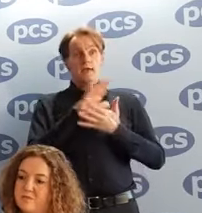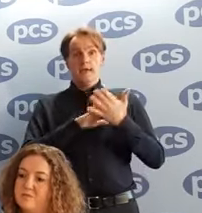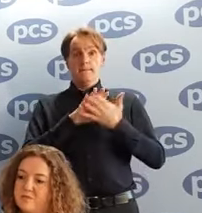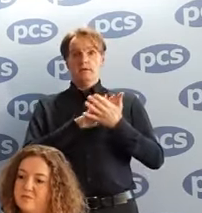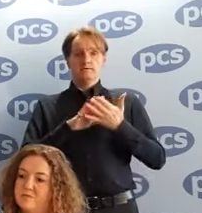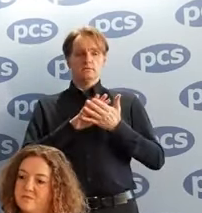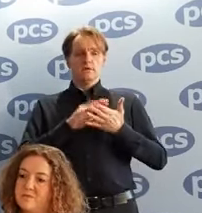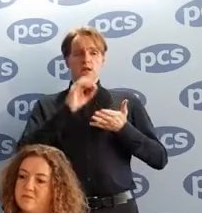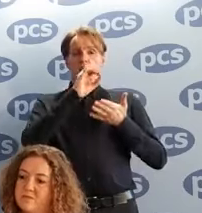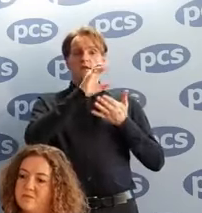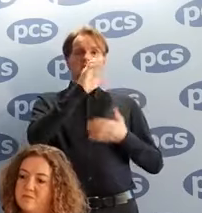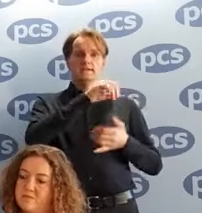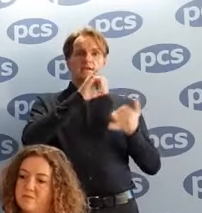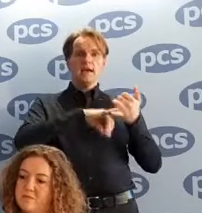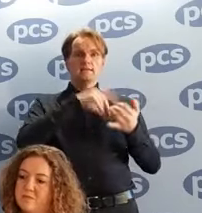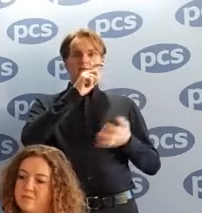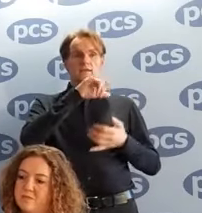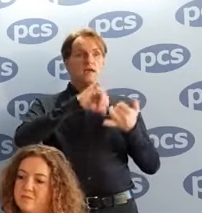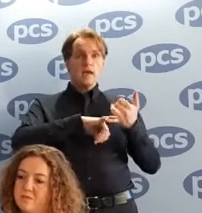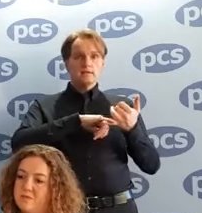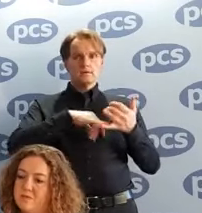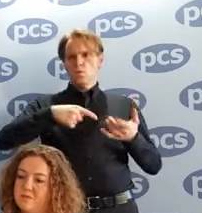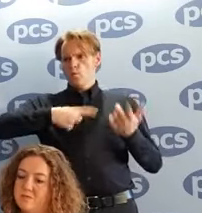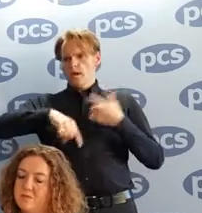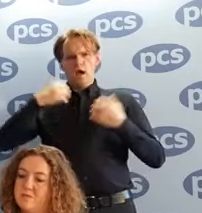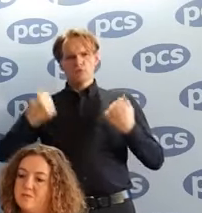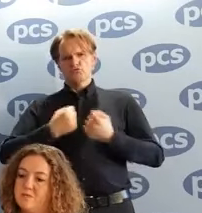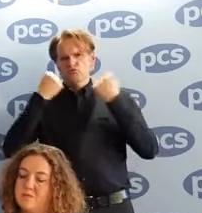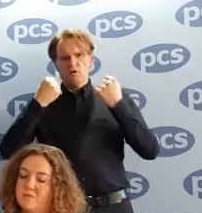union and its members it's best, because remember the government committed an